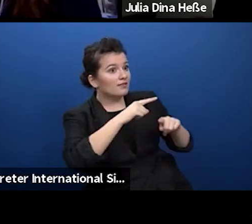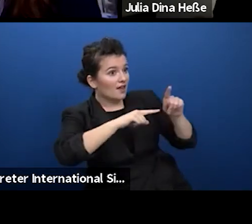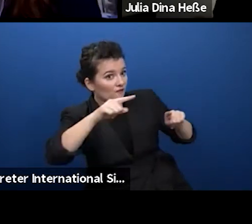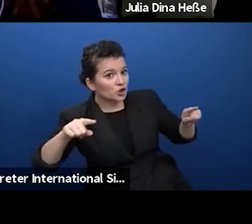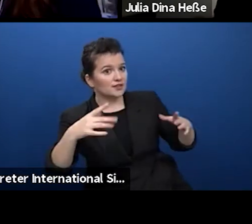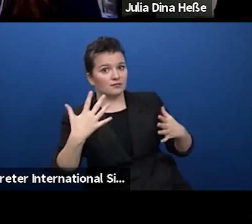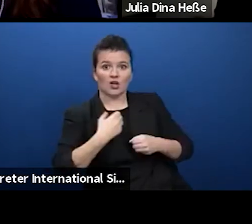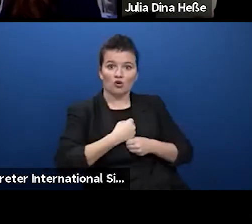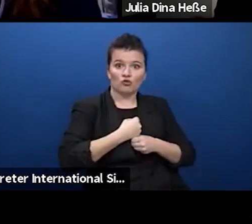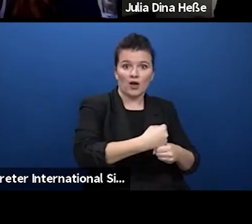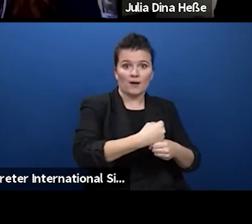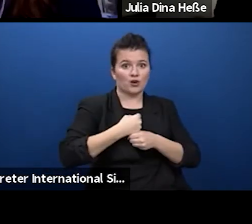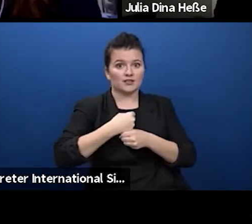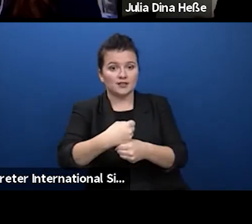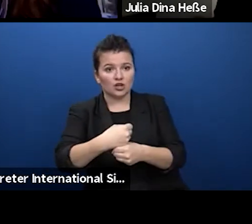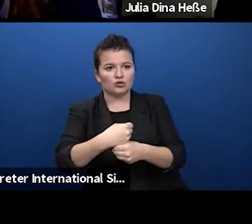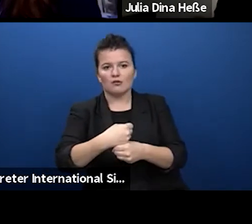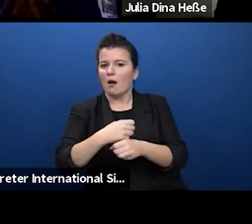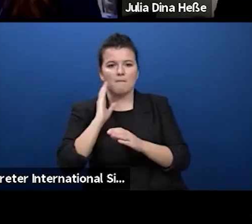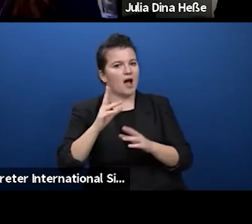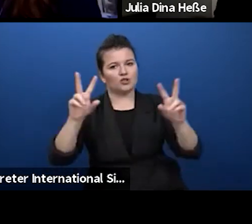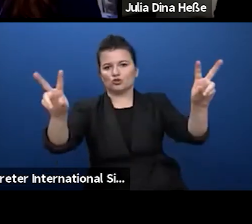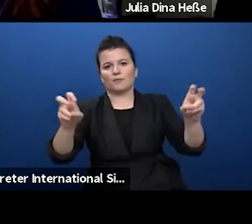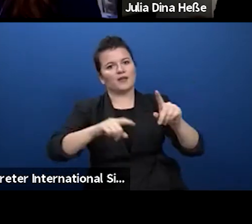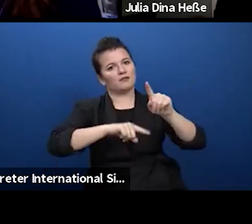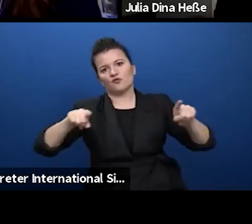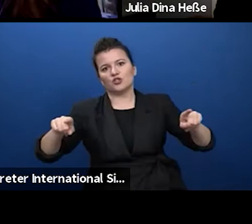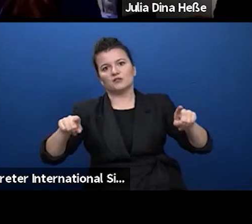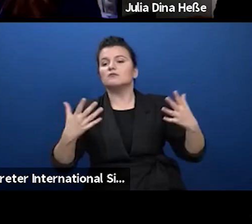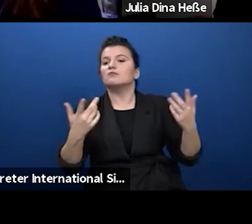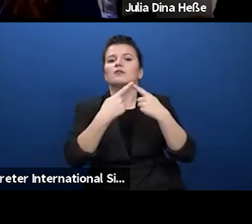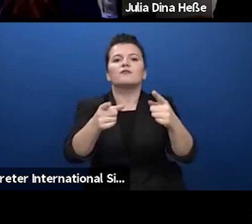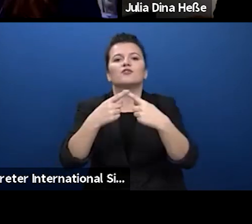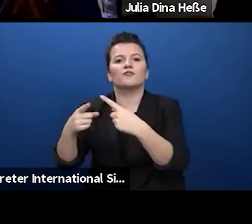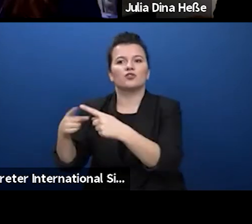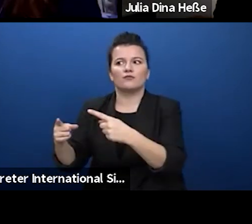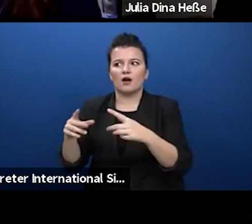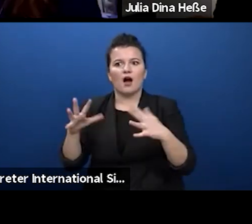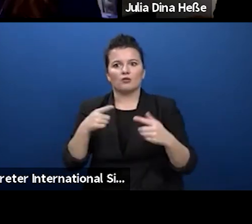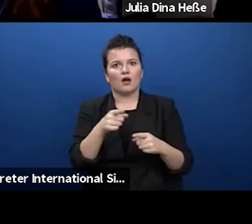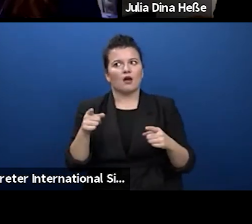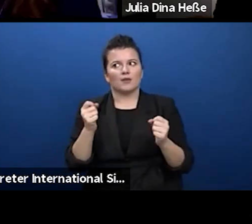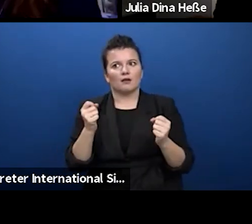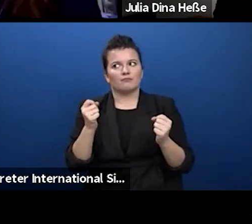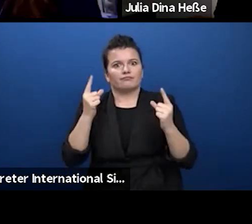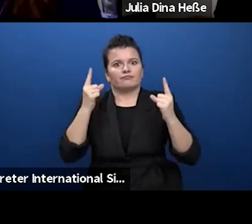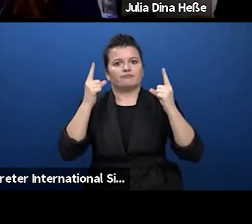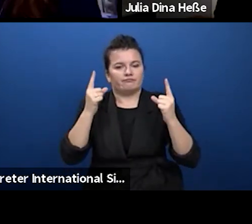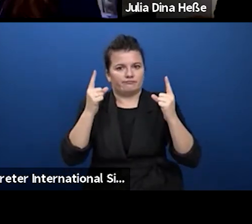you need to talk about the differencesand what happens with people when they understand their